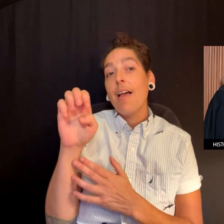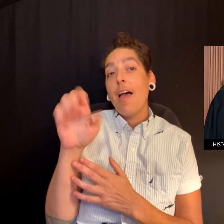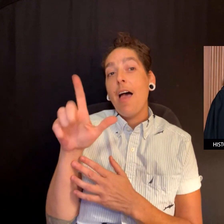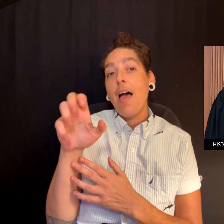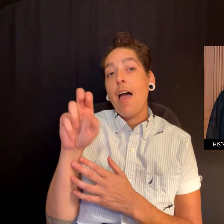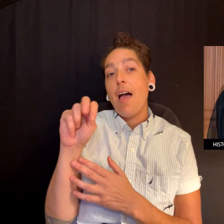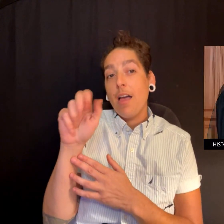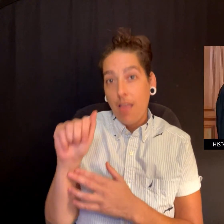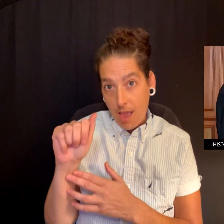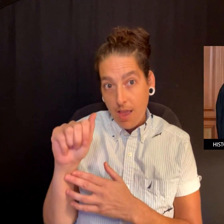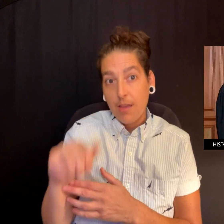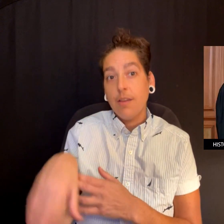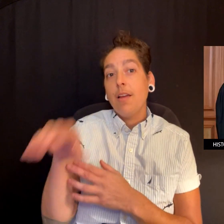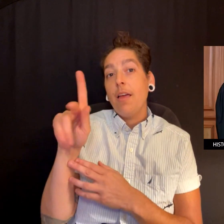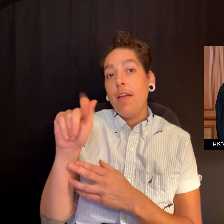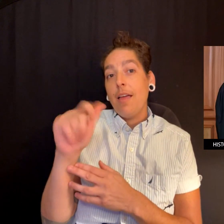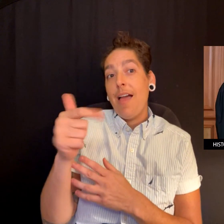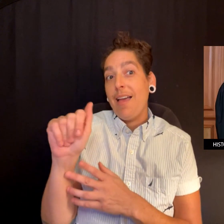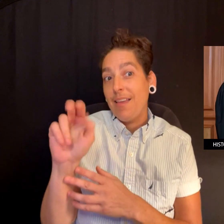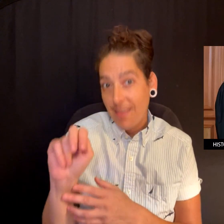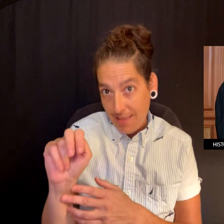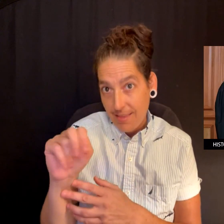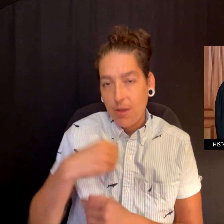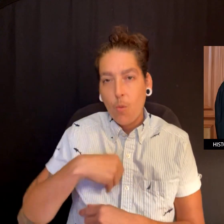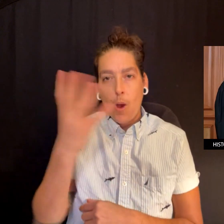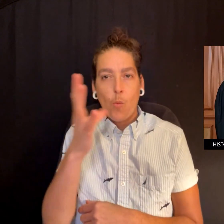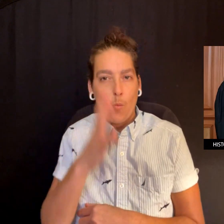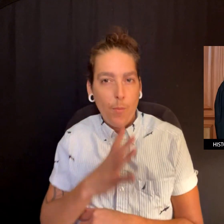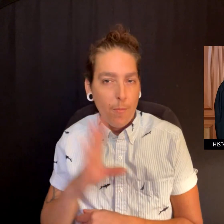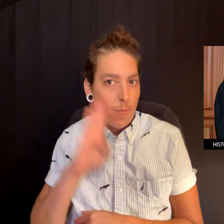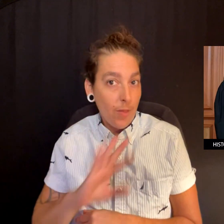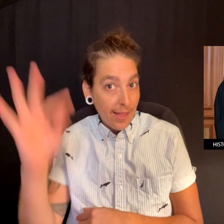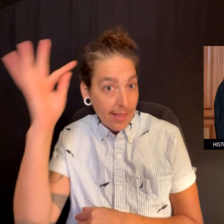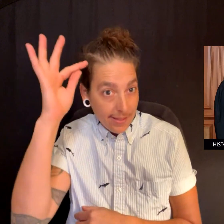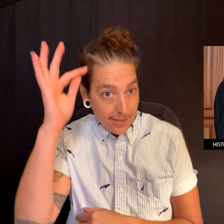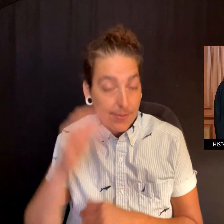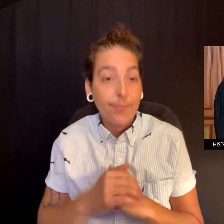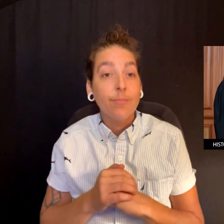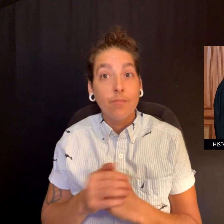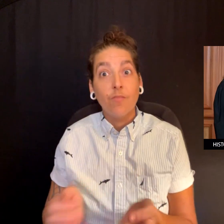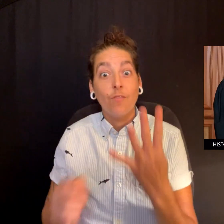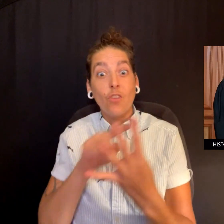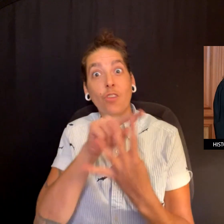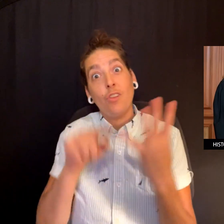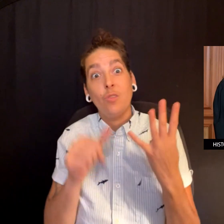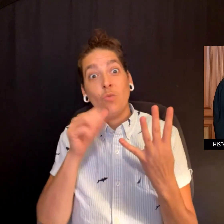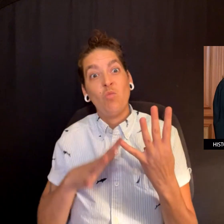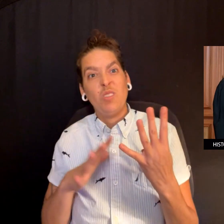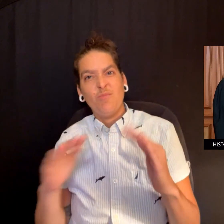a black woman with black hair And Elena Kagan a white woman with brown hair.